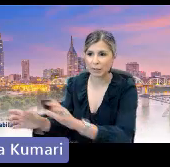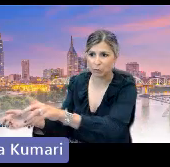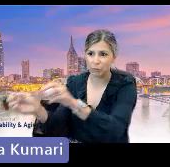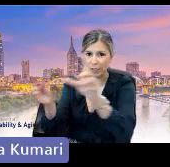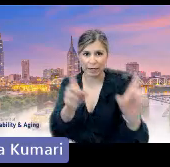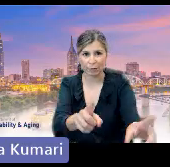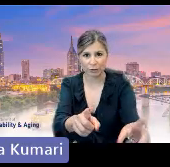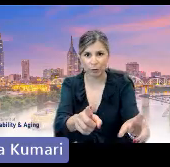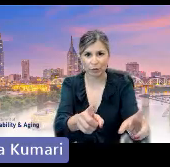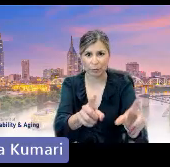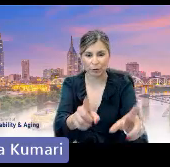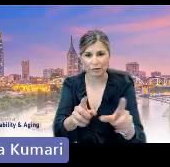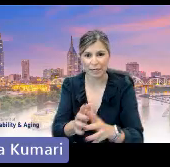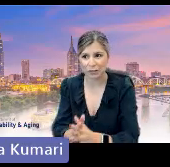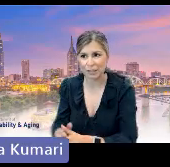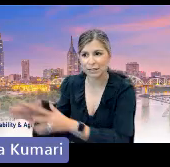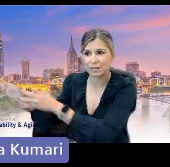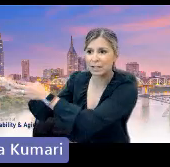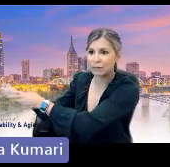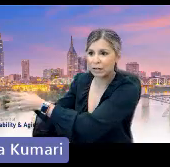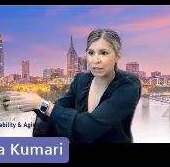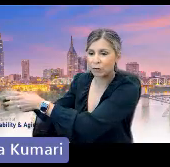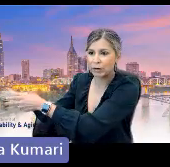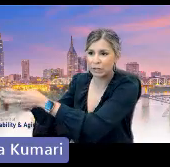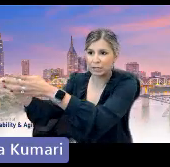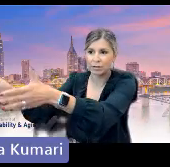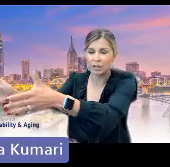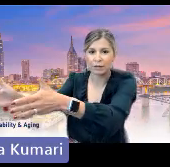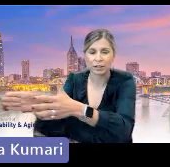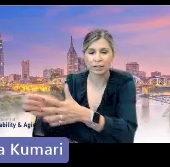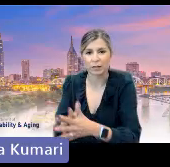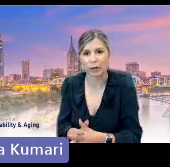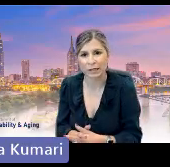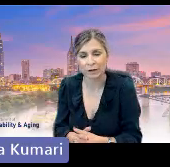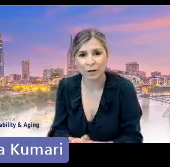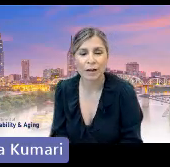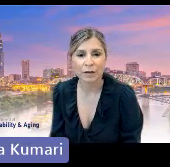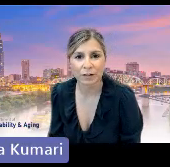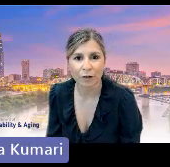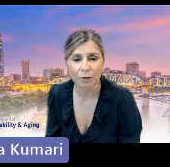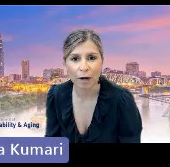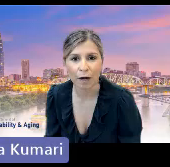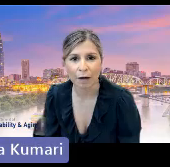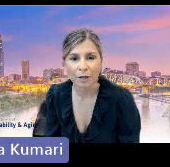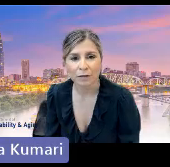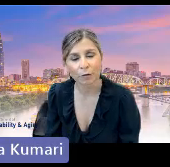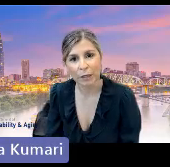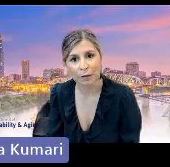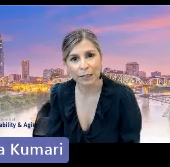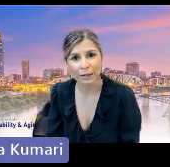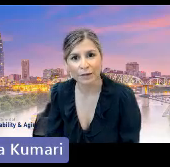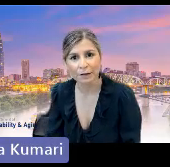So I had to move my camera to where the presentation is. And then I've got another one here and then I've got another one here. So, so apparently it's a little bit